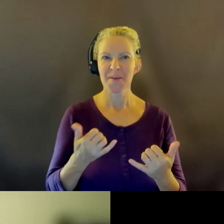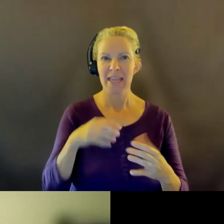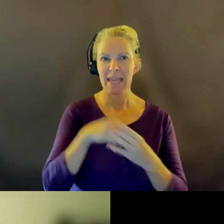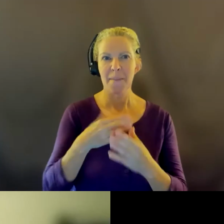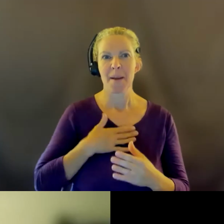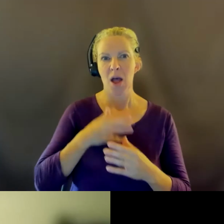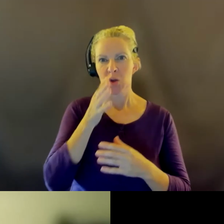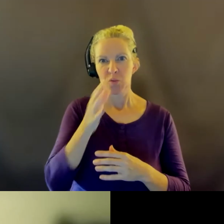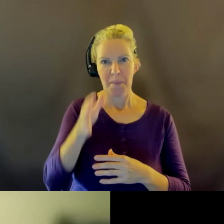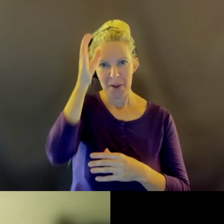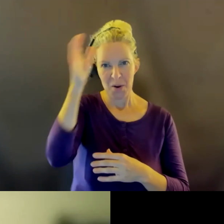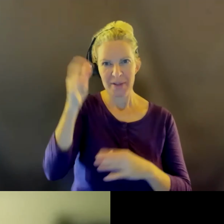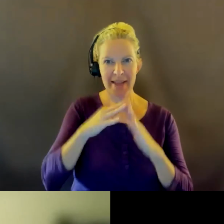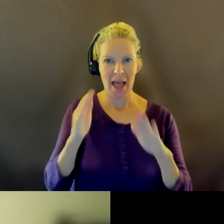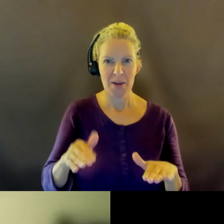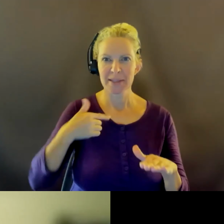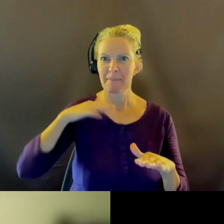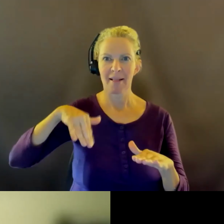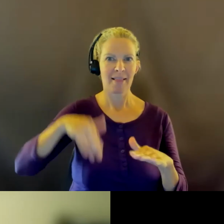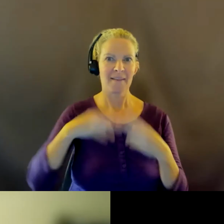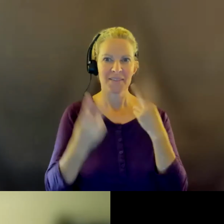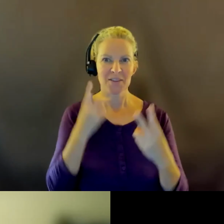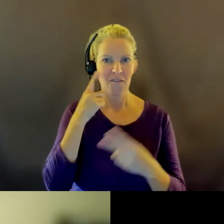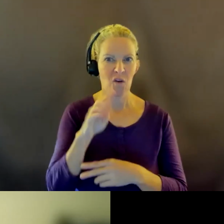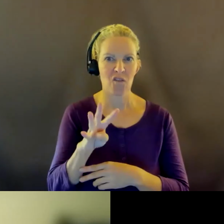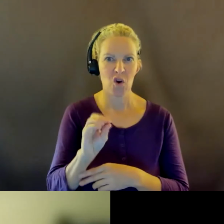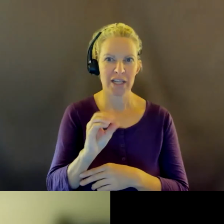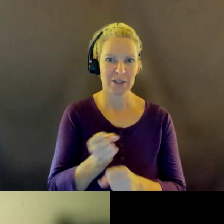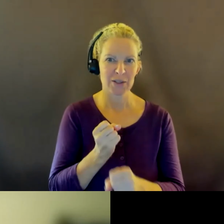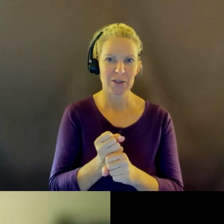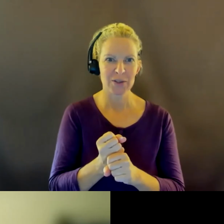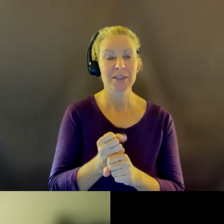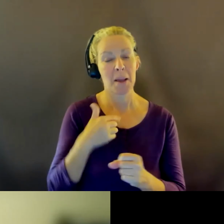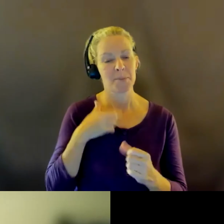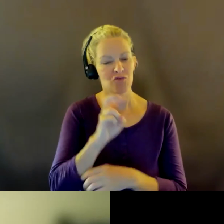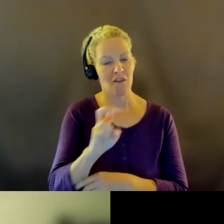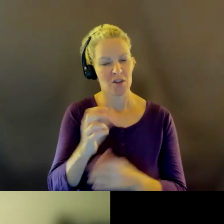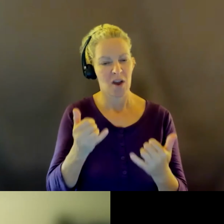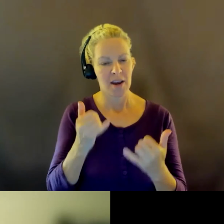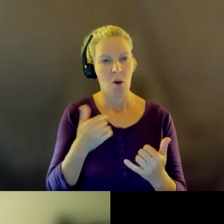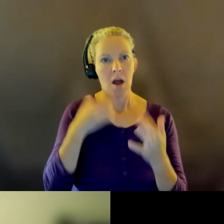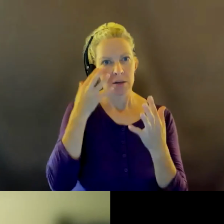I'm limited because I'm traveling but I could have used my webcam but I chose my phone instead,